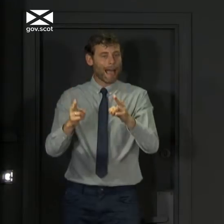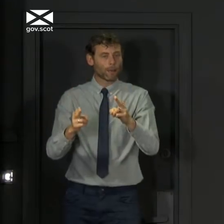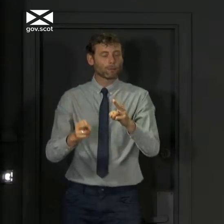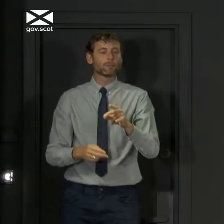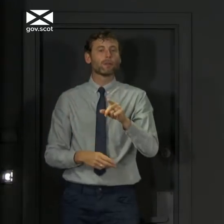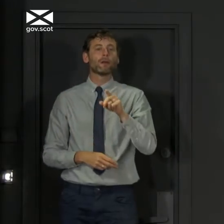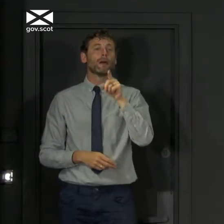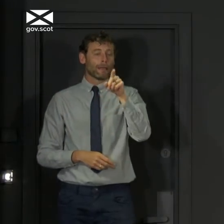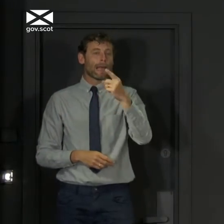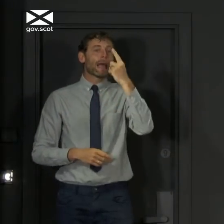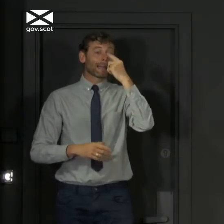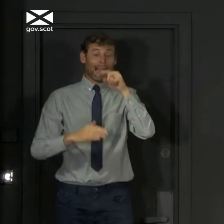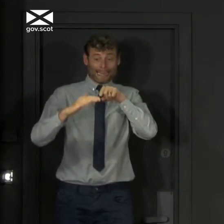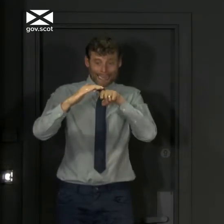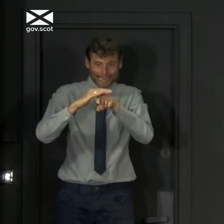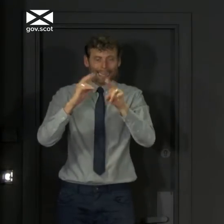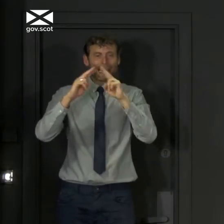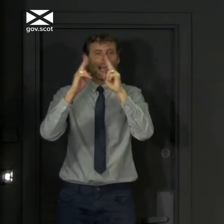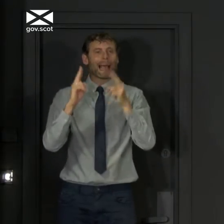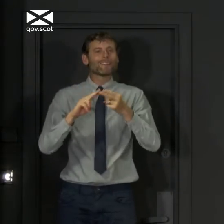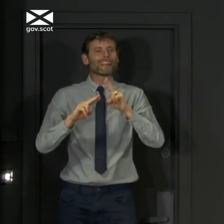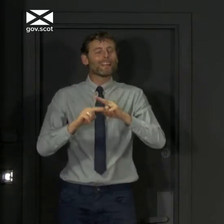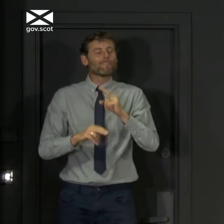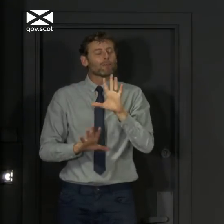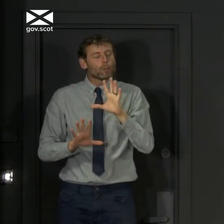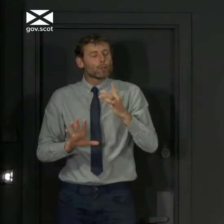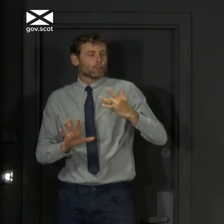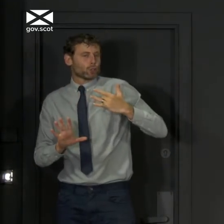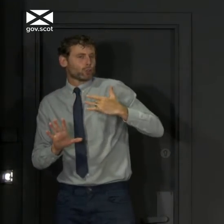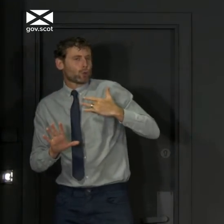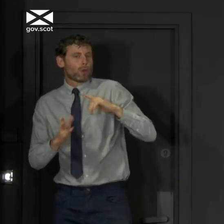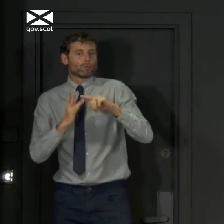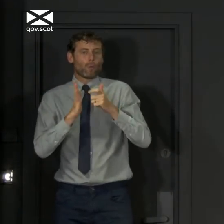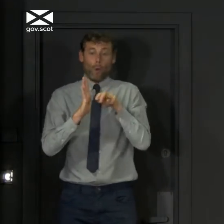get through to a garden. And remember to clean any surfaces that you touch, as you do so.